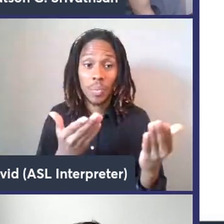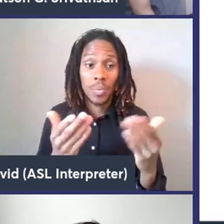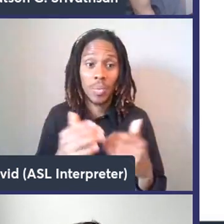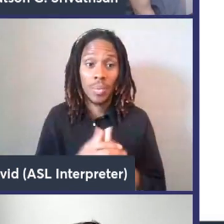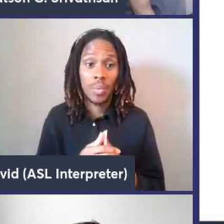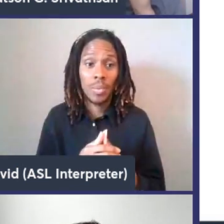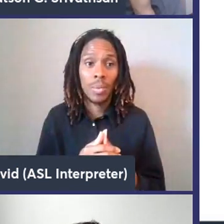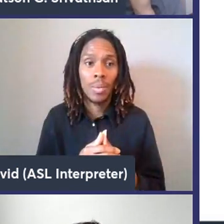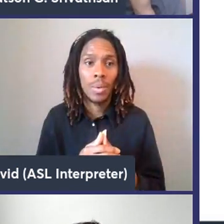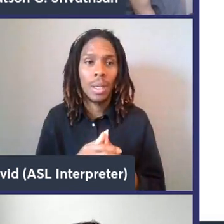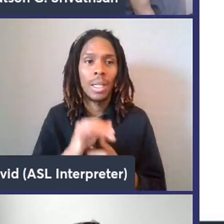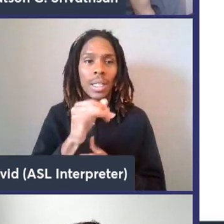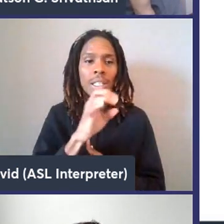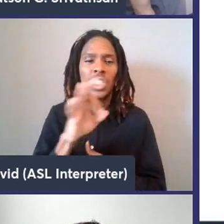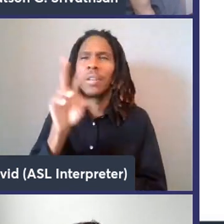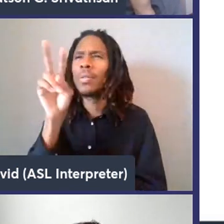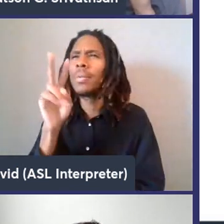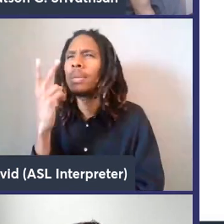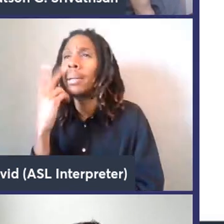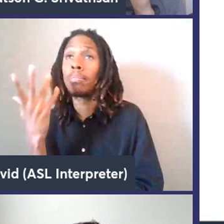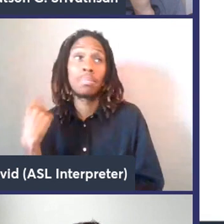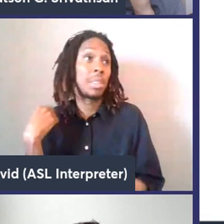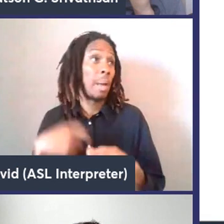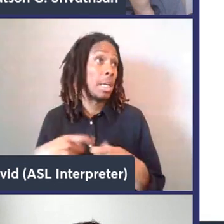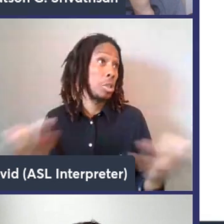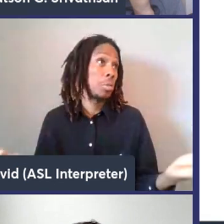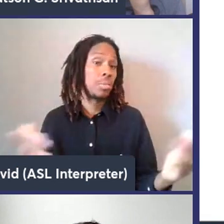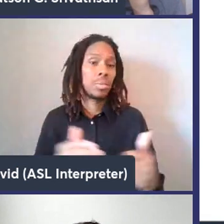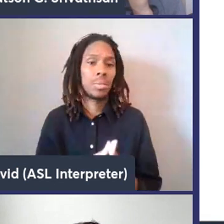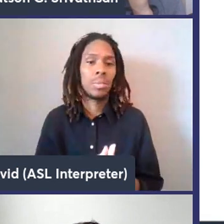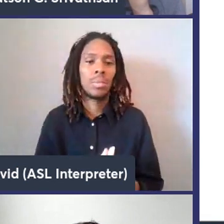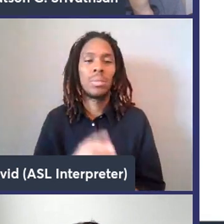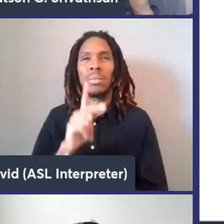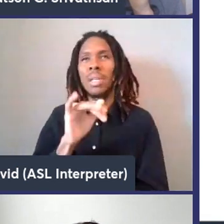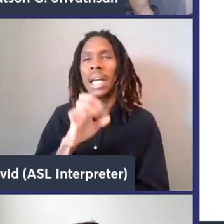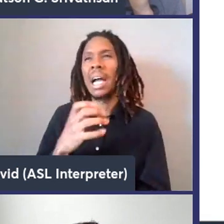Let's say Spanish? Let's say Spanish, German,